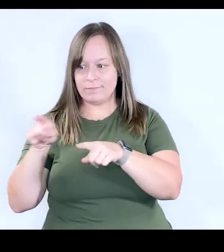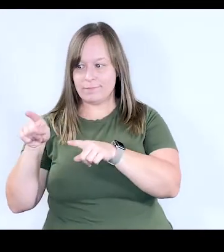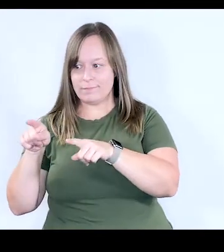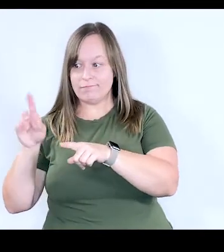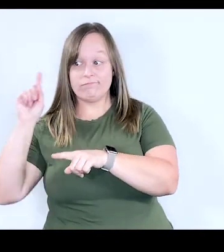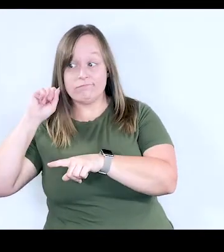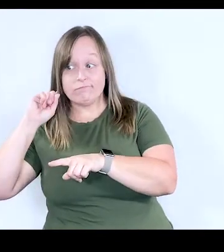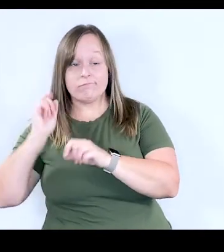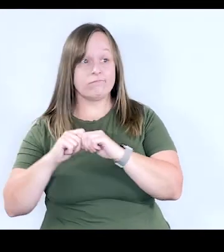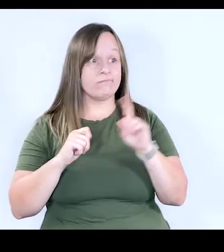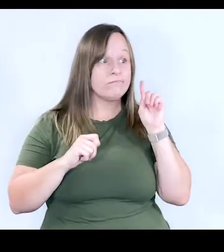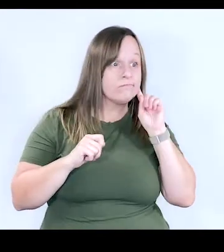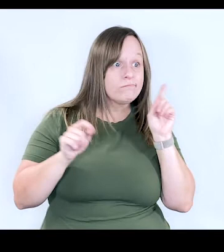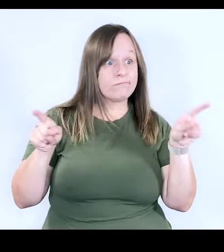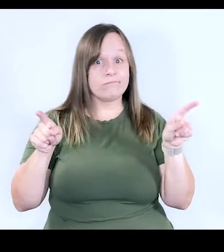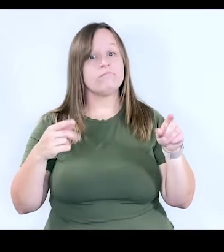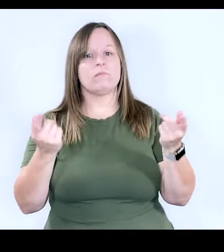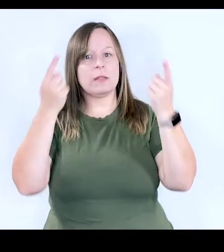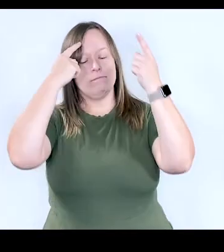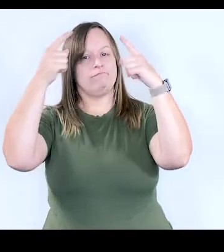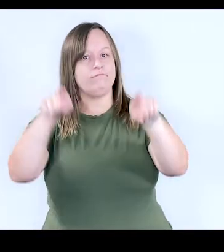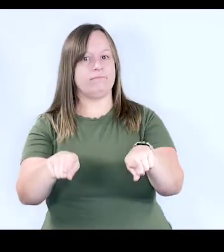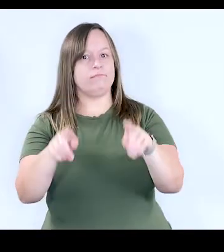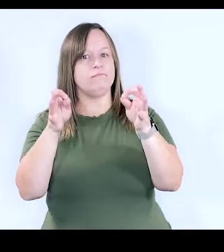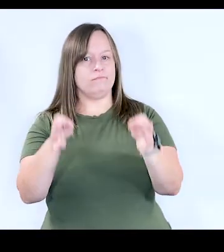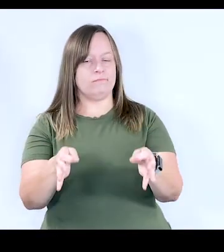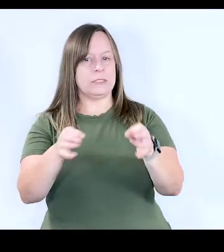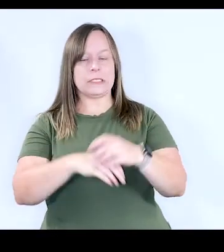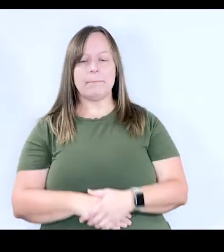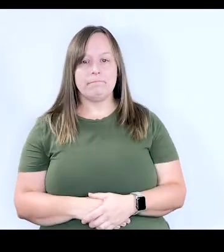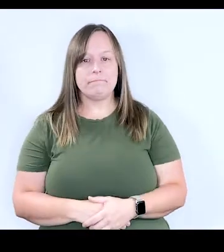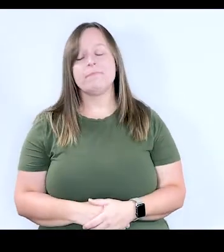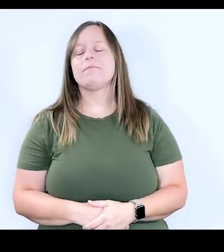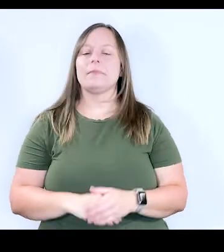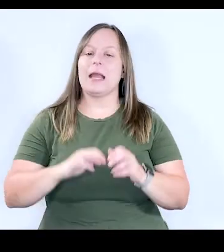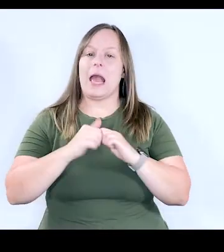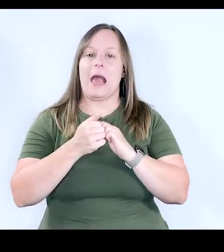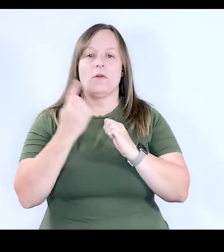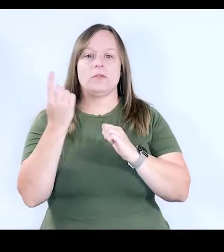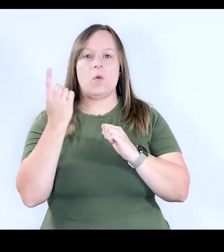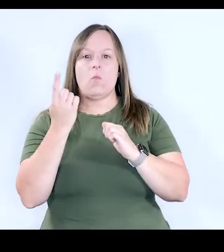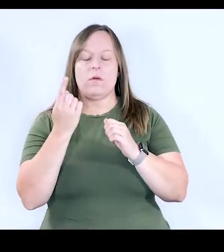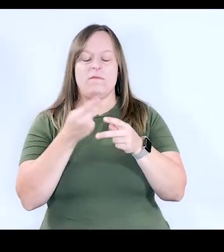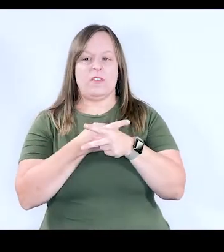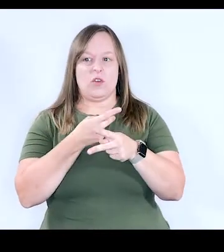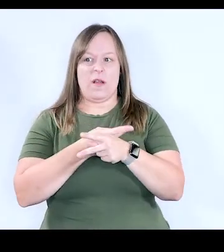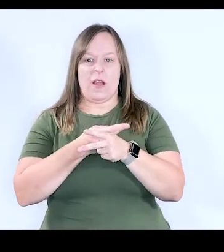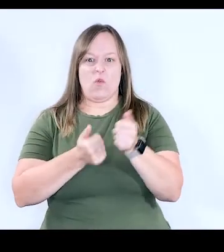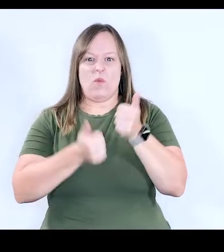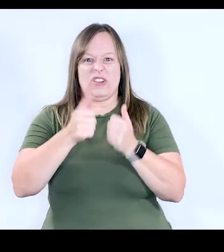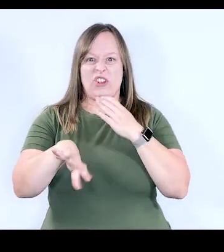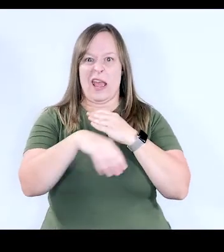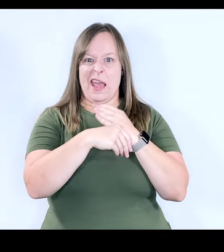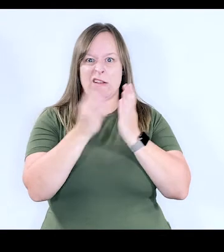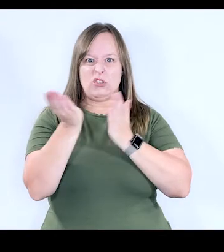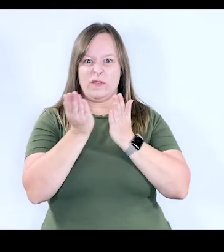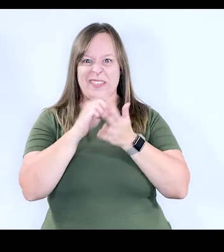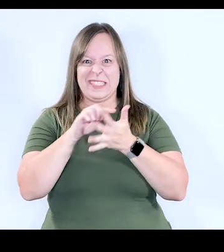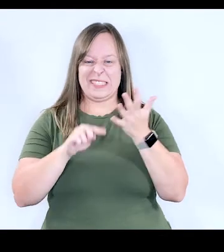all of the evidence presented at the hearing. Now, how someone can determine what services to request for a student, there's